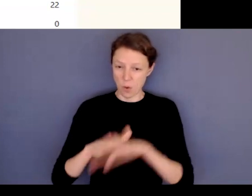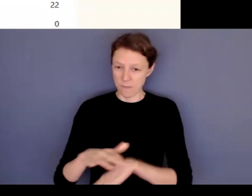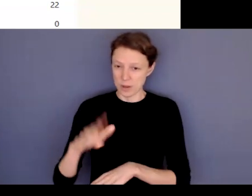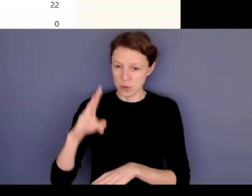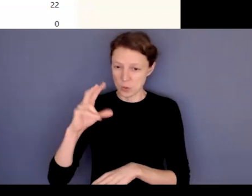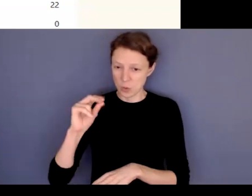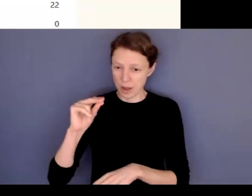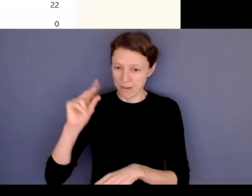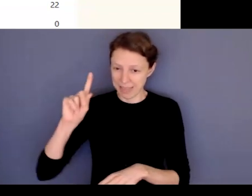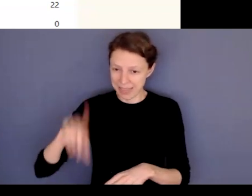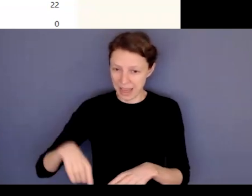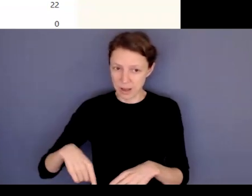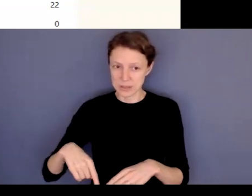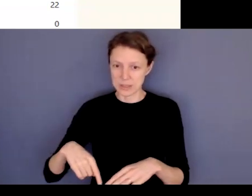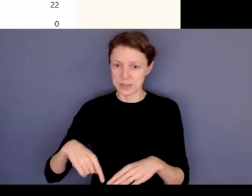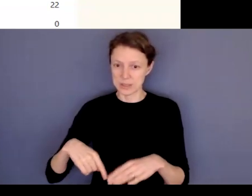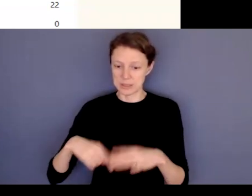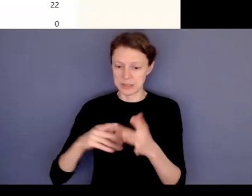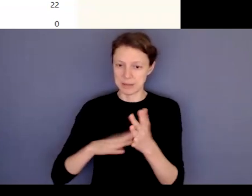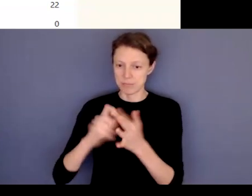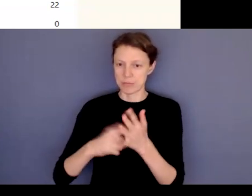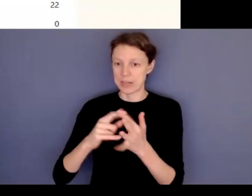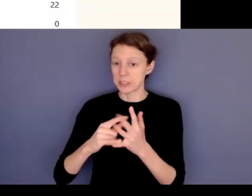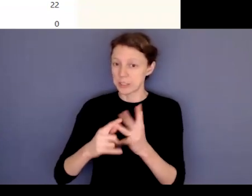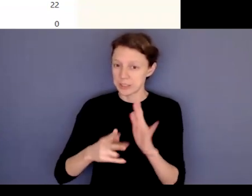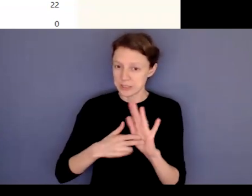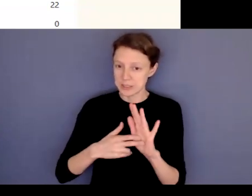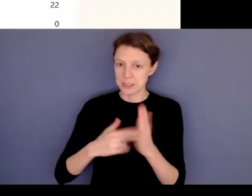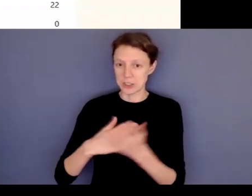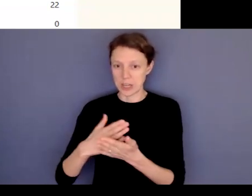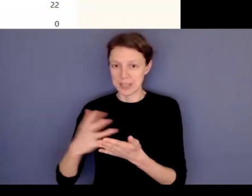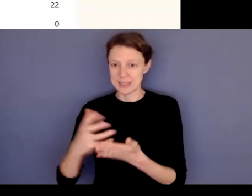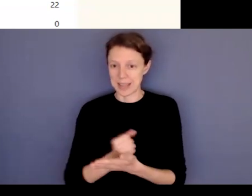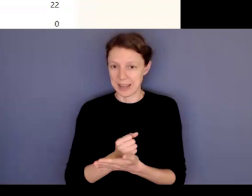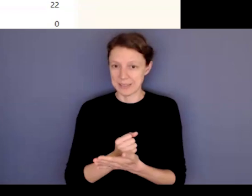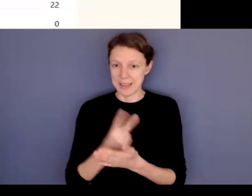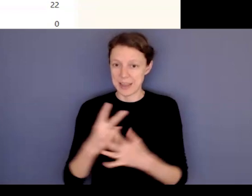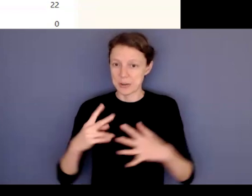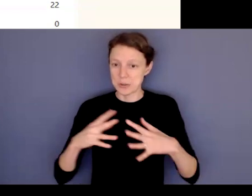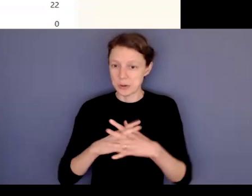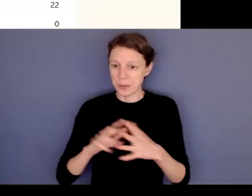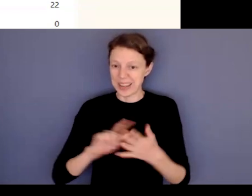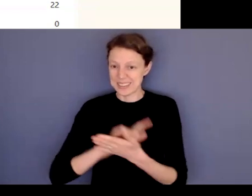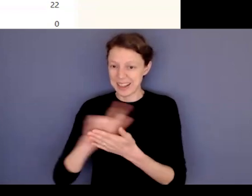And then two weeks later, we posted on the same topic, and it absolutely tanked. I think it got 11 likes, and we posted in